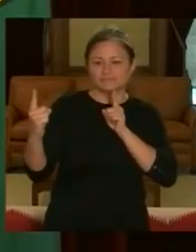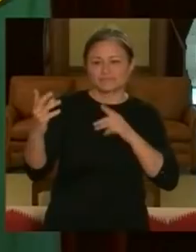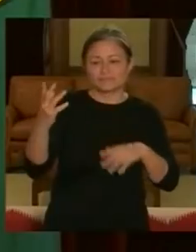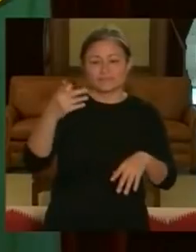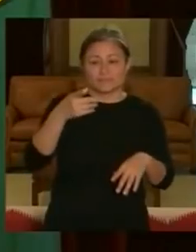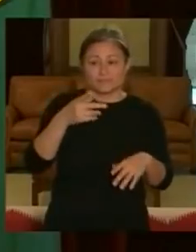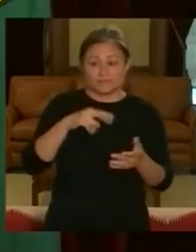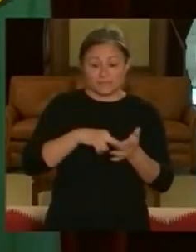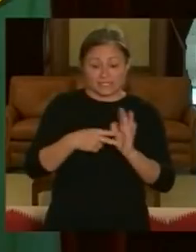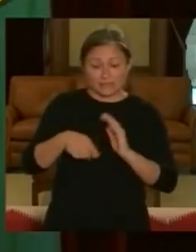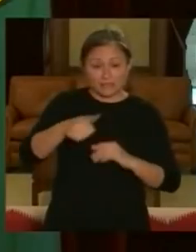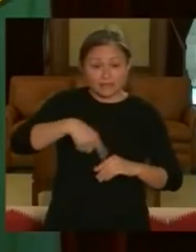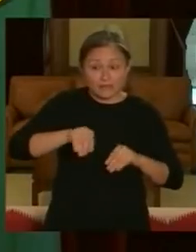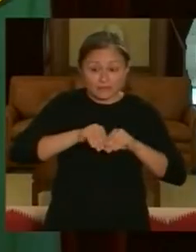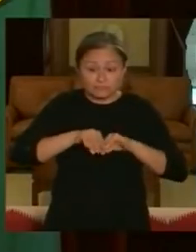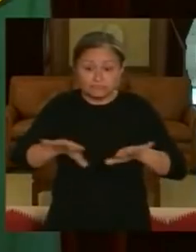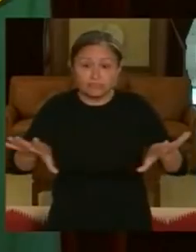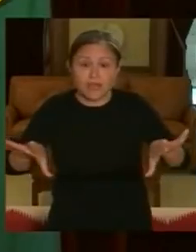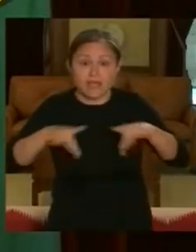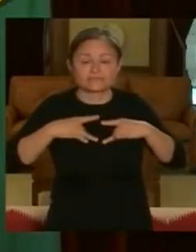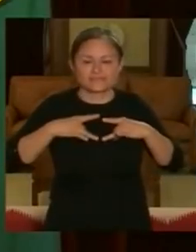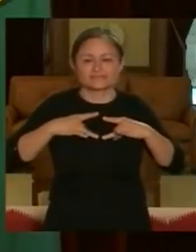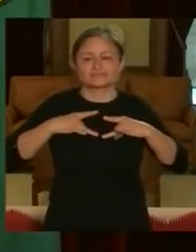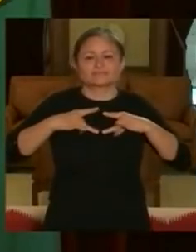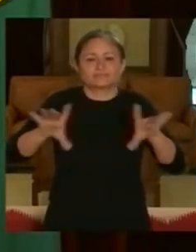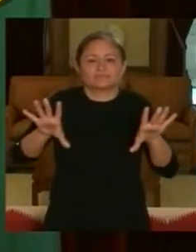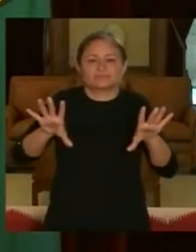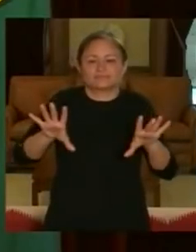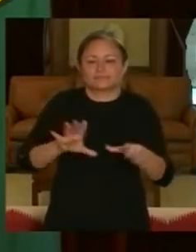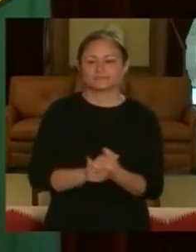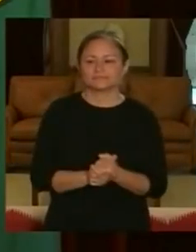OUR GOAL IS THE SAME TO REDUCE